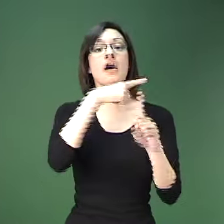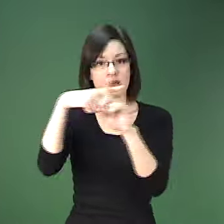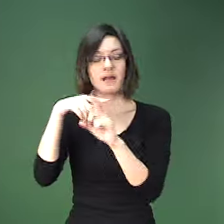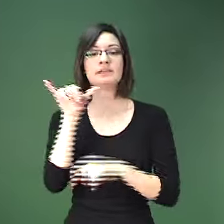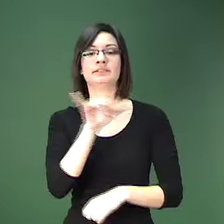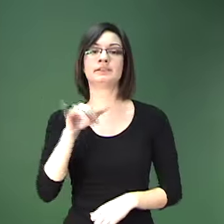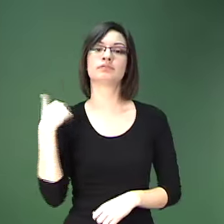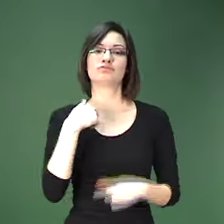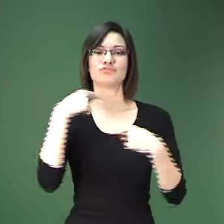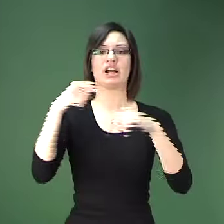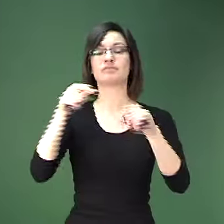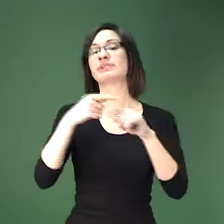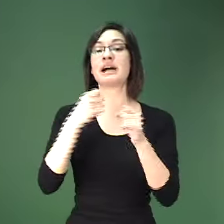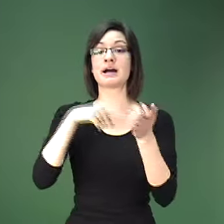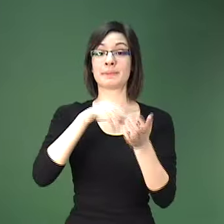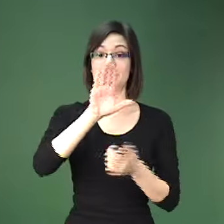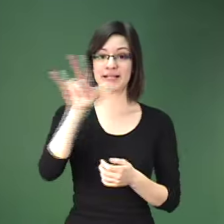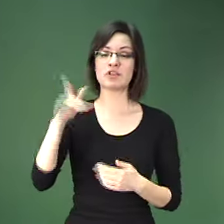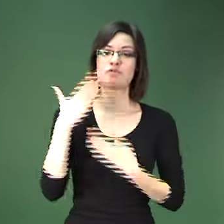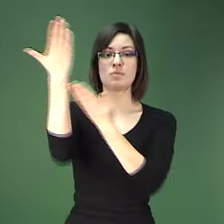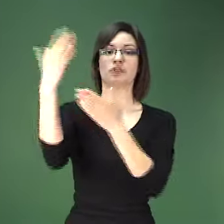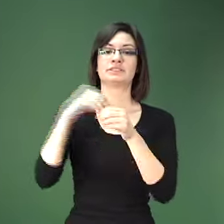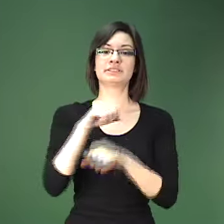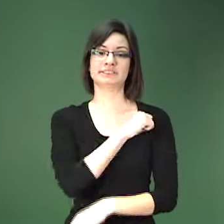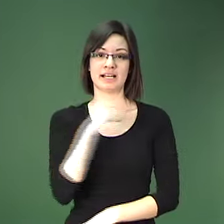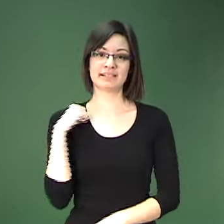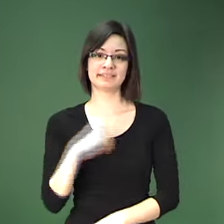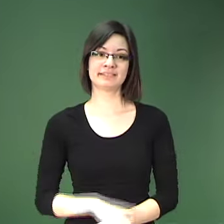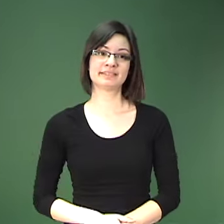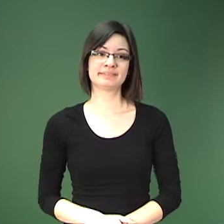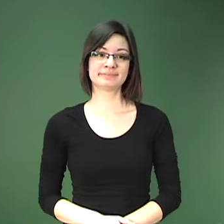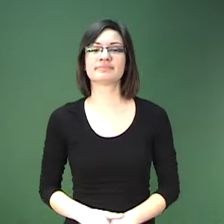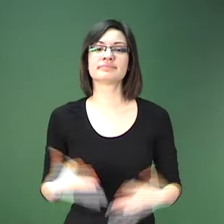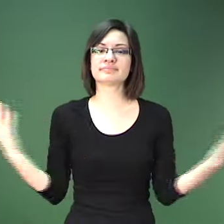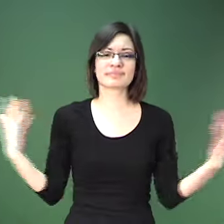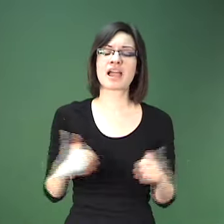In addition, we are trying to get this bill introduced in the Senate.